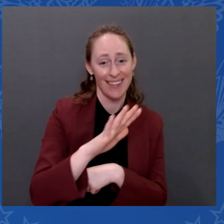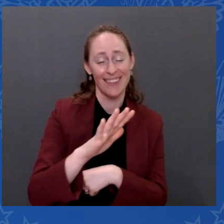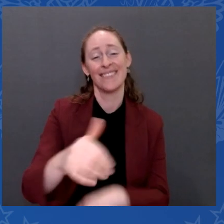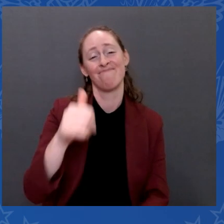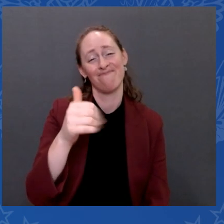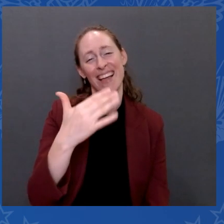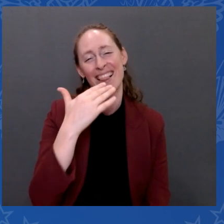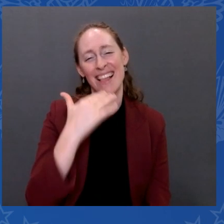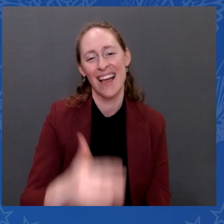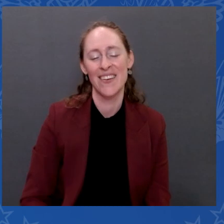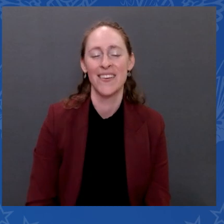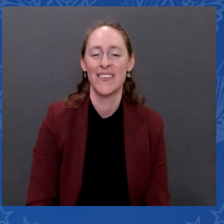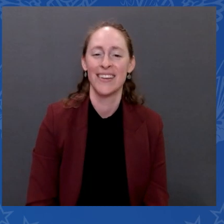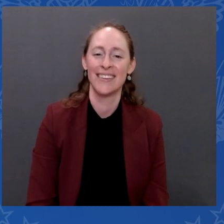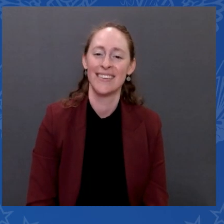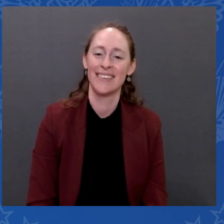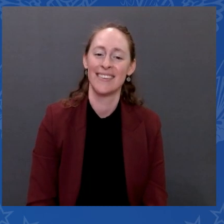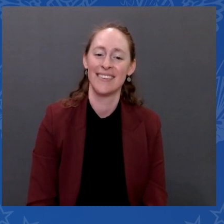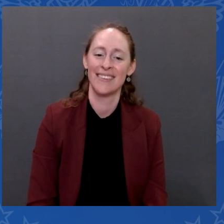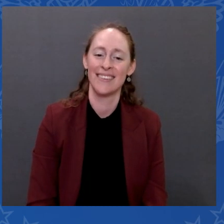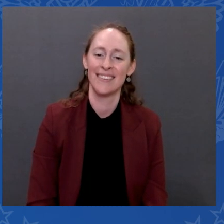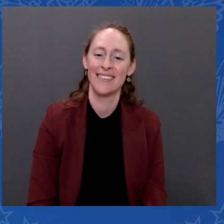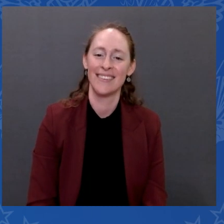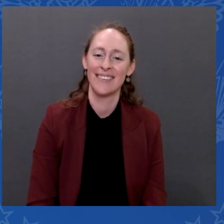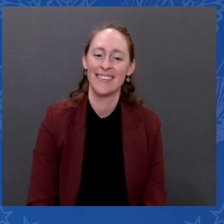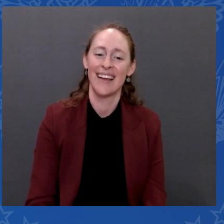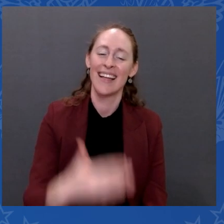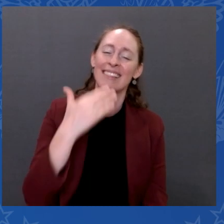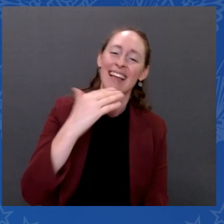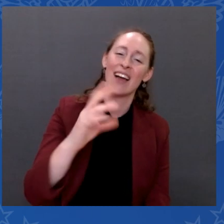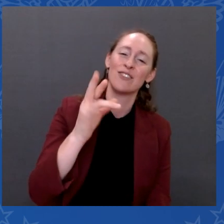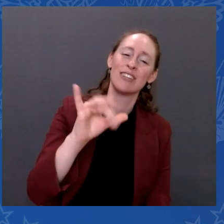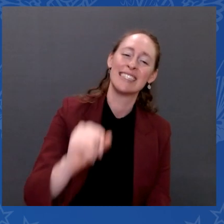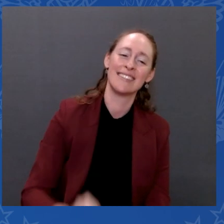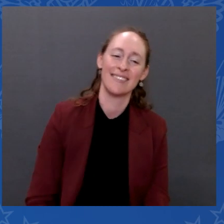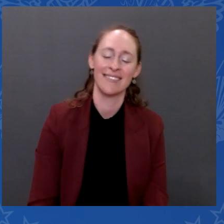Mr. Deese: Mr. President, we're -- The President: Brian -- Mr. Deese: We've lost Mark for the time being,